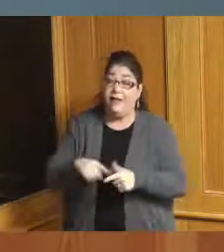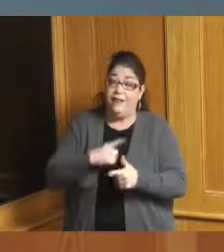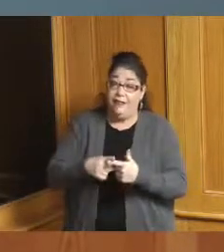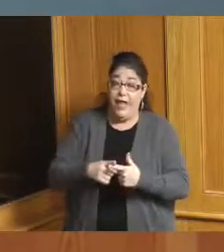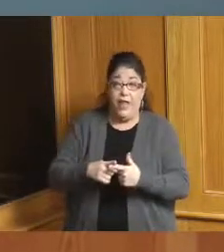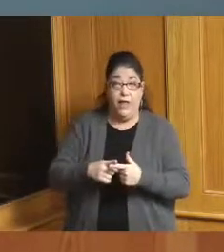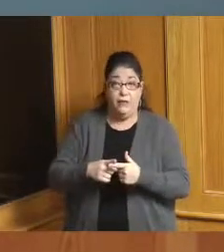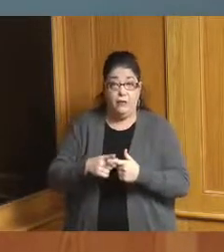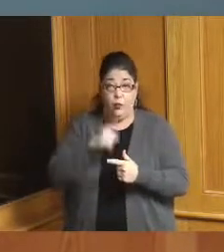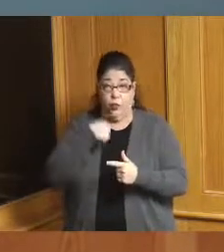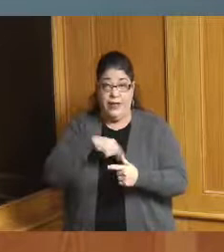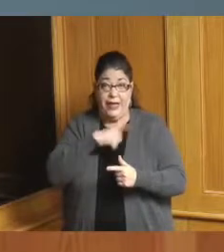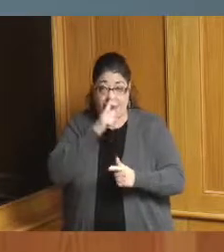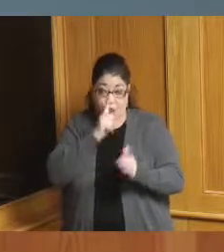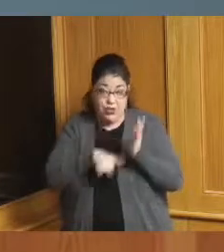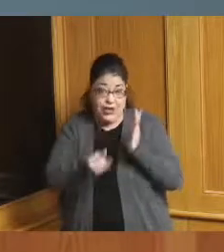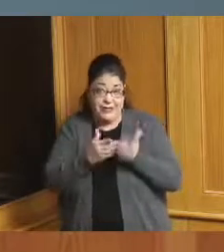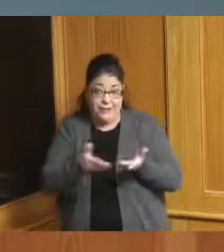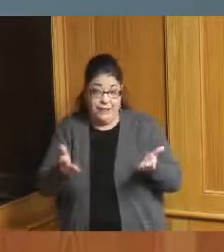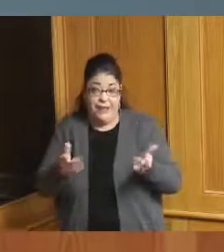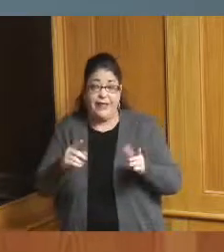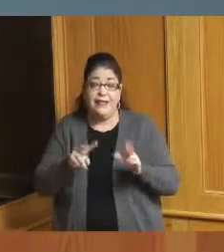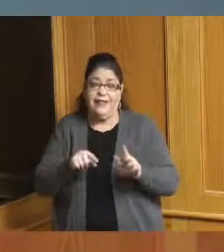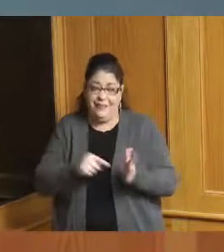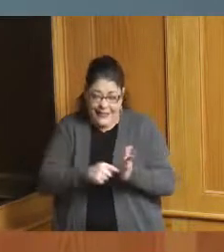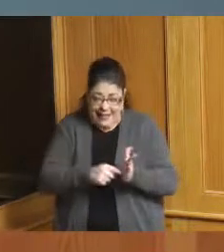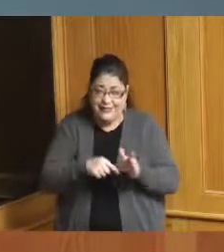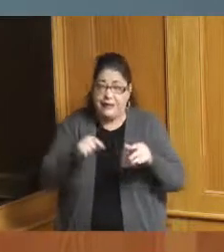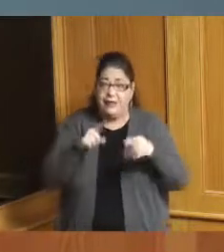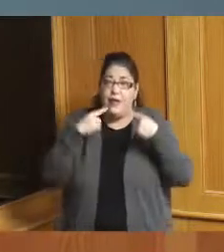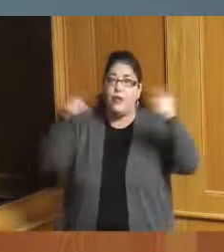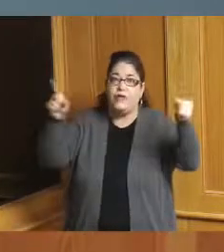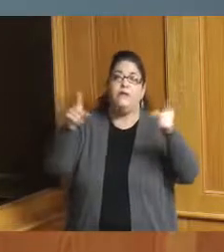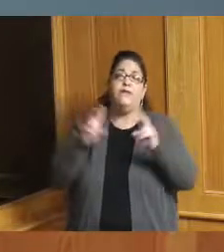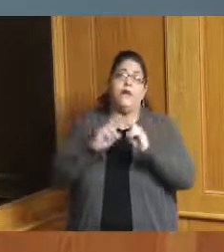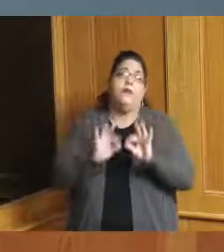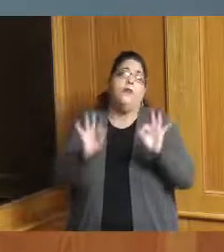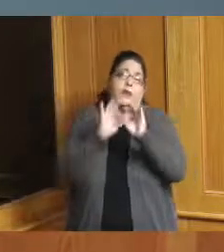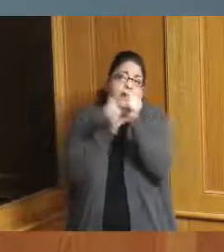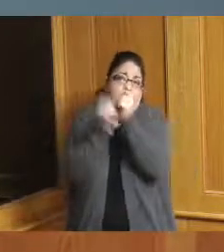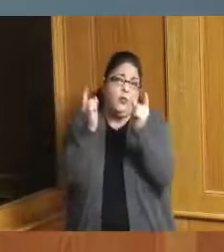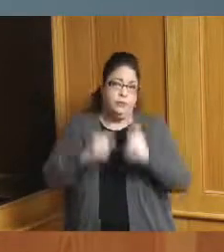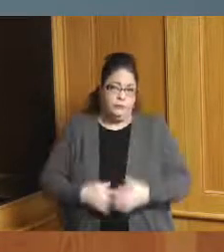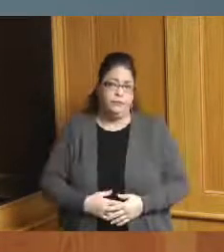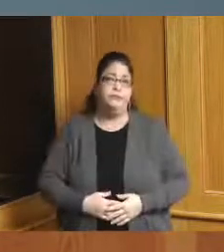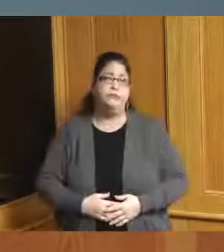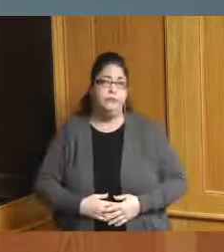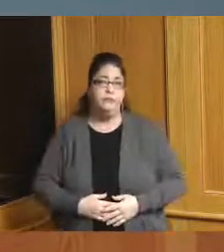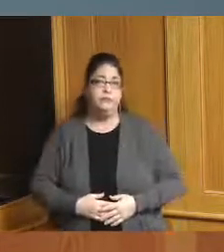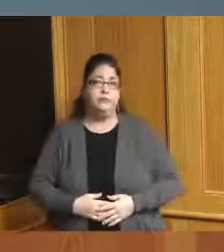check some things this is very important to everybody and so the fact that I chose